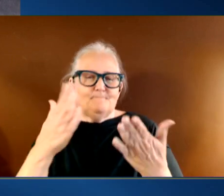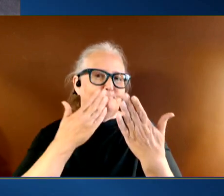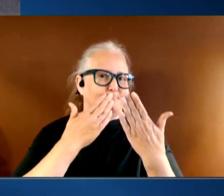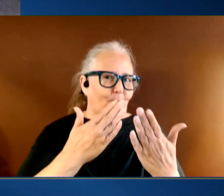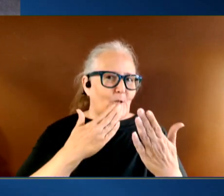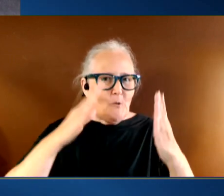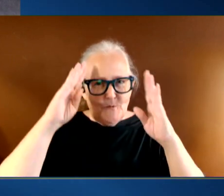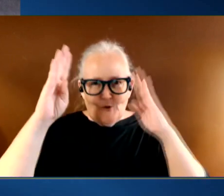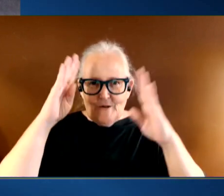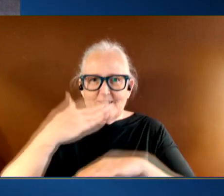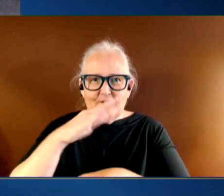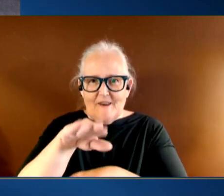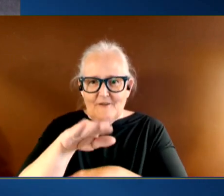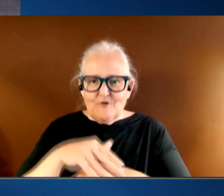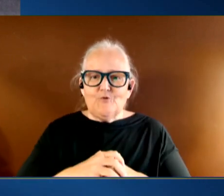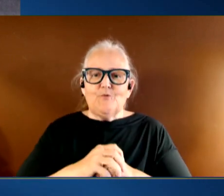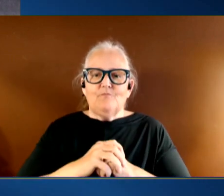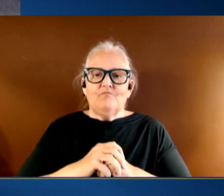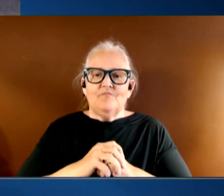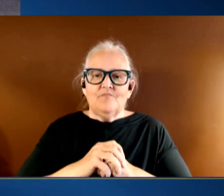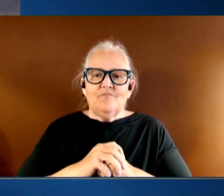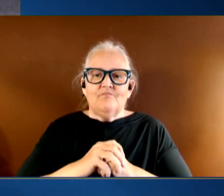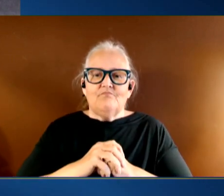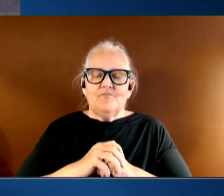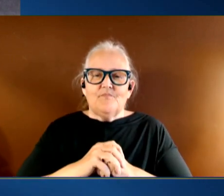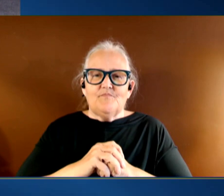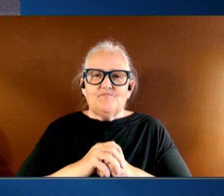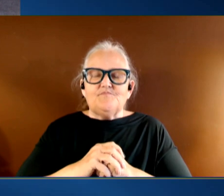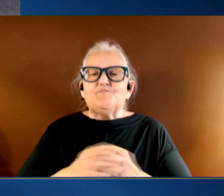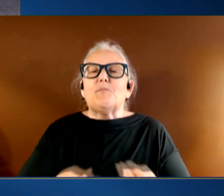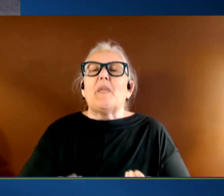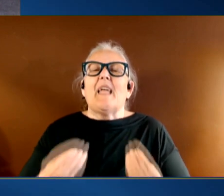Patricia Kavanagh: All right. You're giving us a little bit of momentum here,